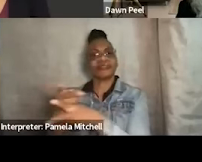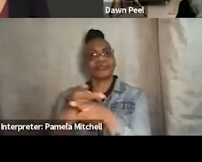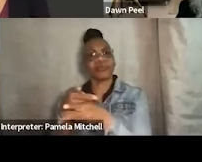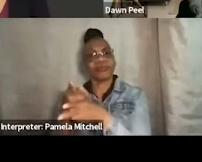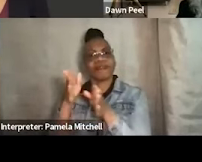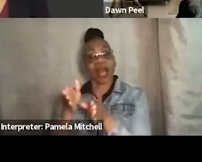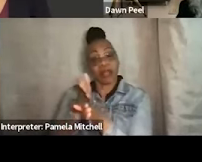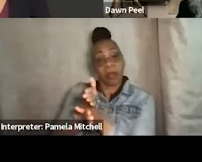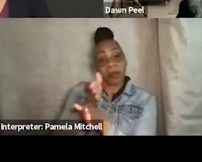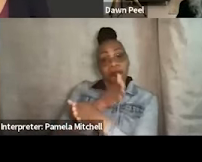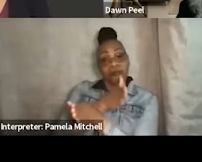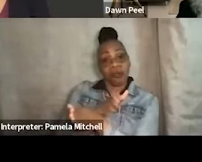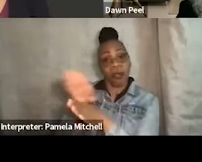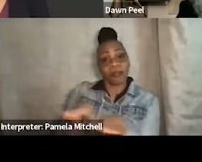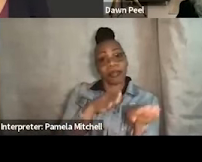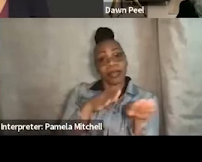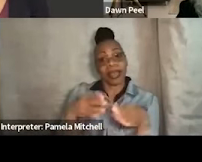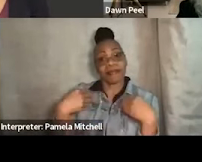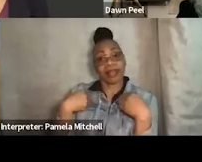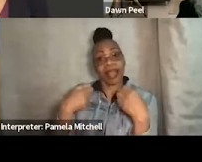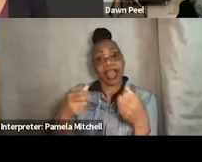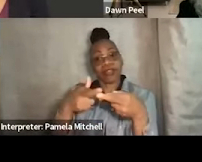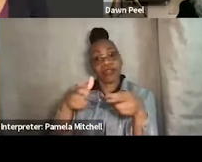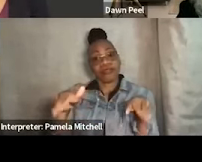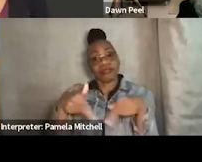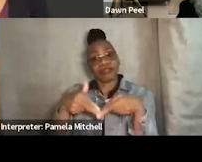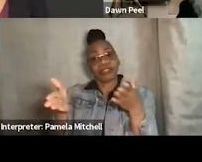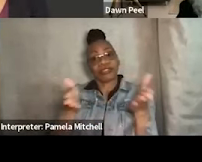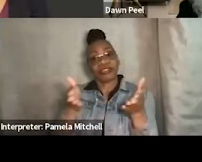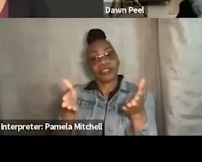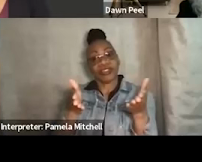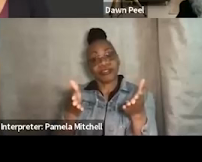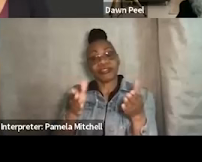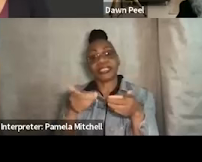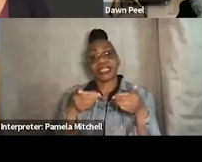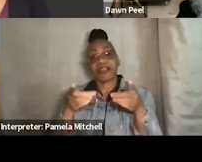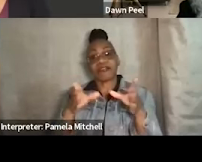as the Behavioral Health Regional Services Director for the Region Two Field Office.